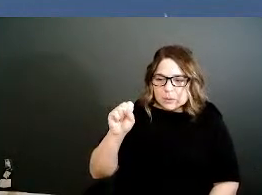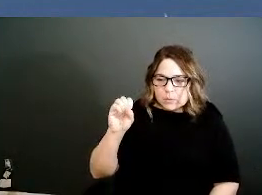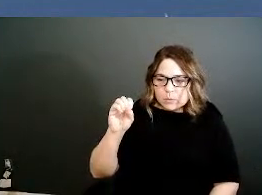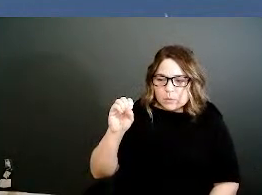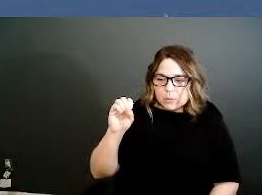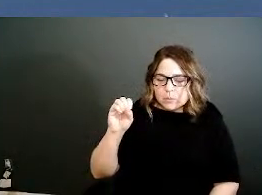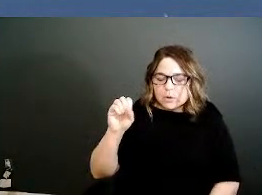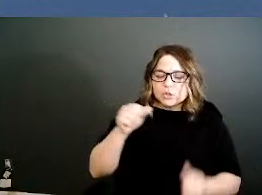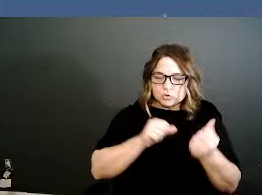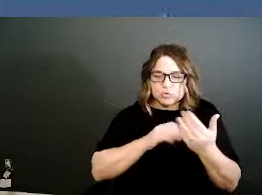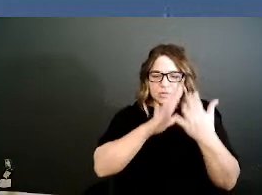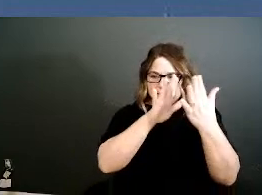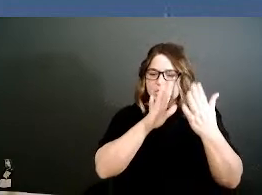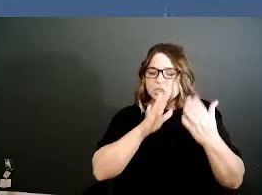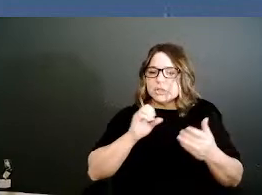WE HAVE ABOUT TEN SPEAKERS LEFT, AND THEN AFTER WE'RE